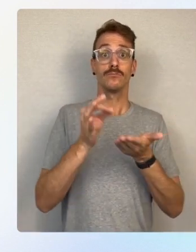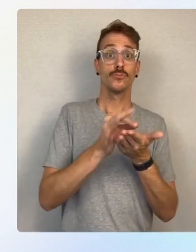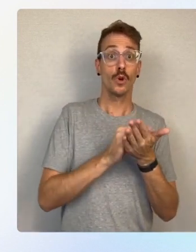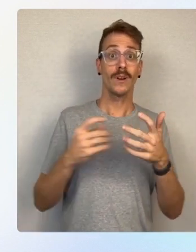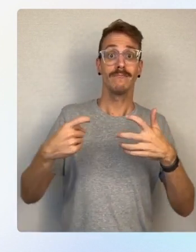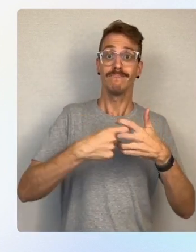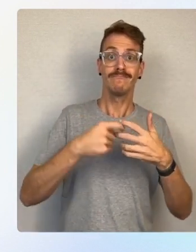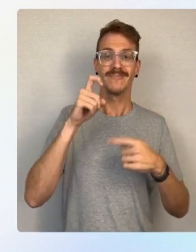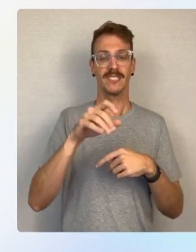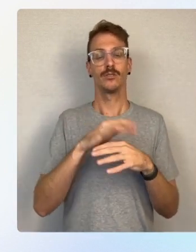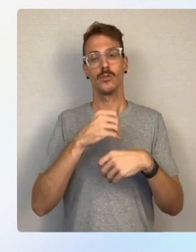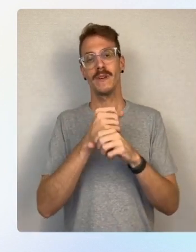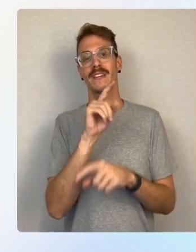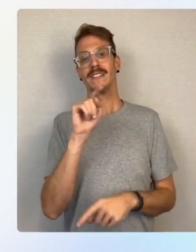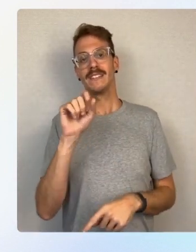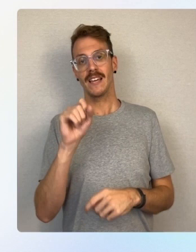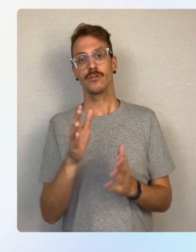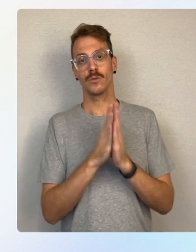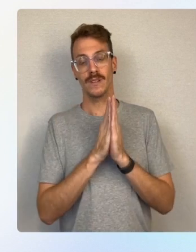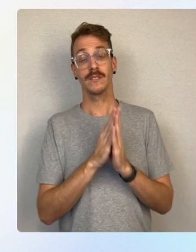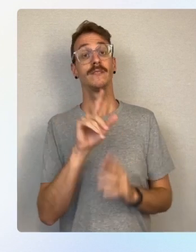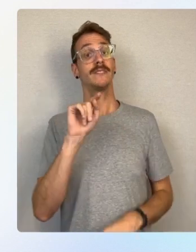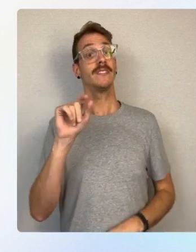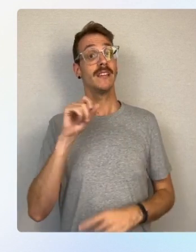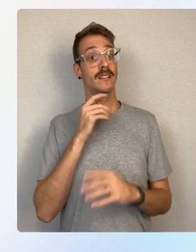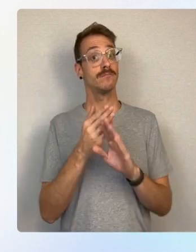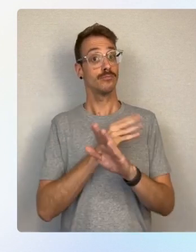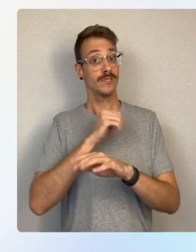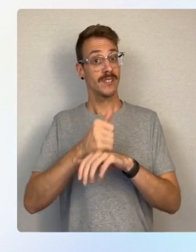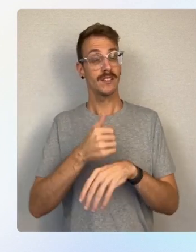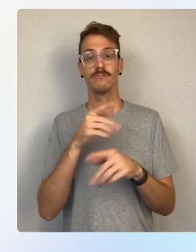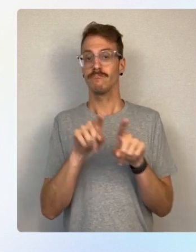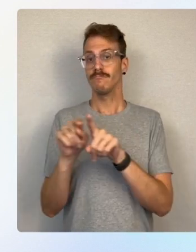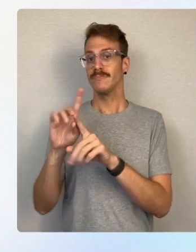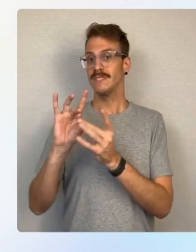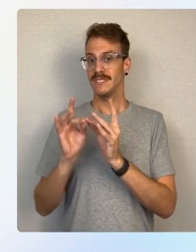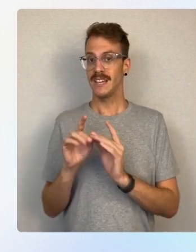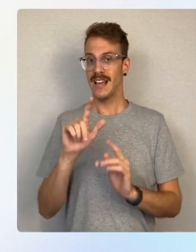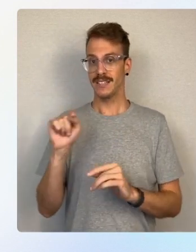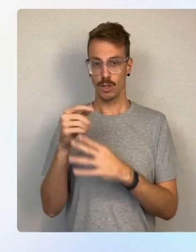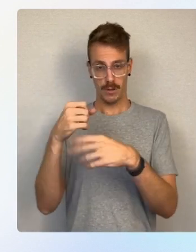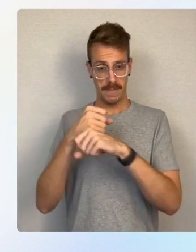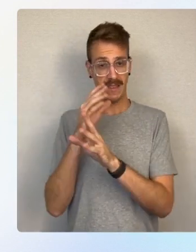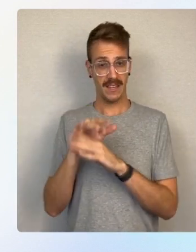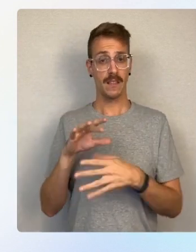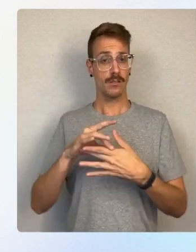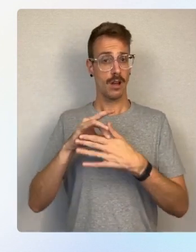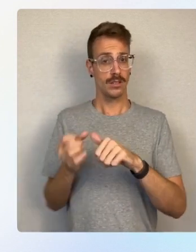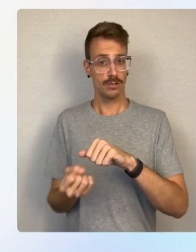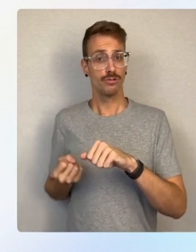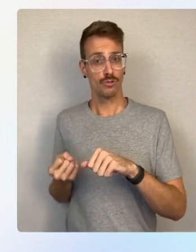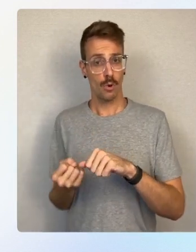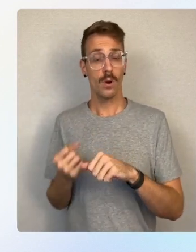It simply provides the token needed to make TTS requests. TTS presets are also Data Assets that you can create through the content drawer.